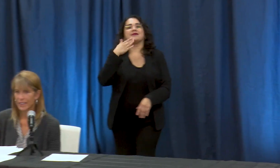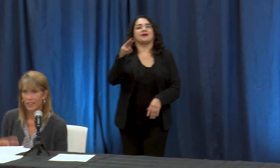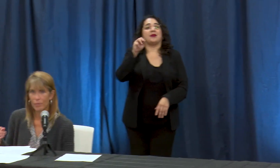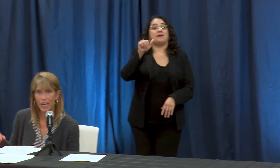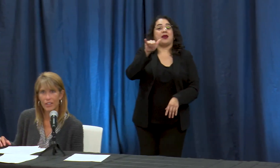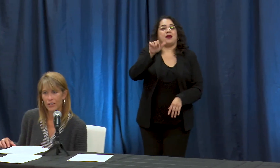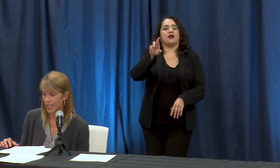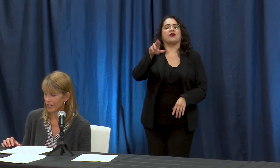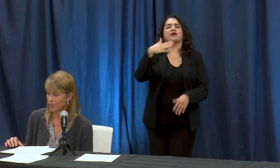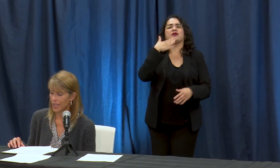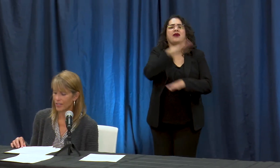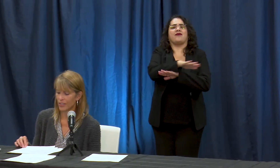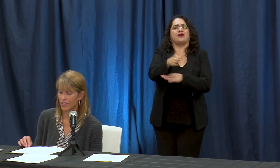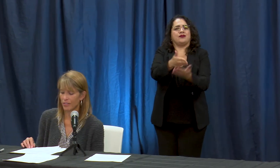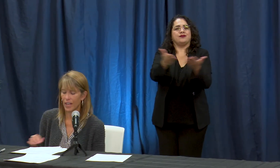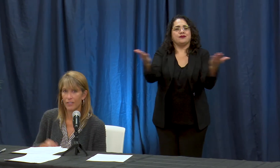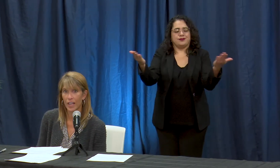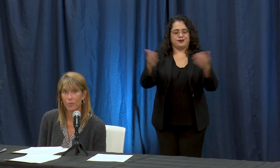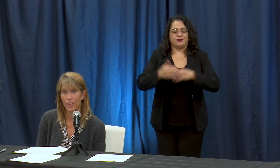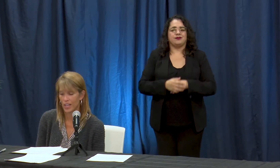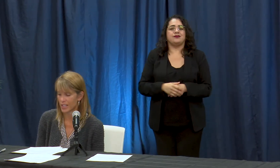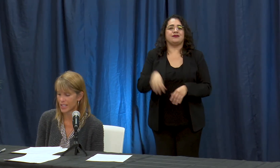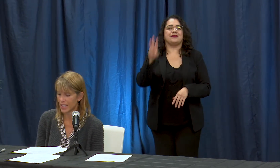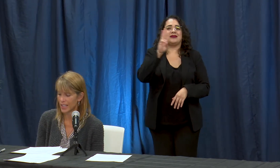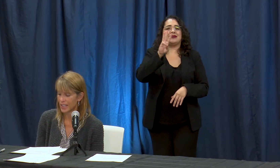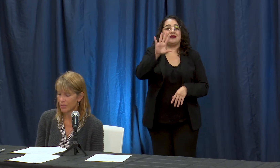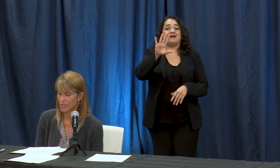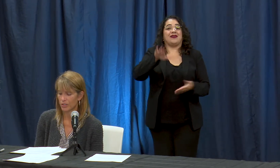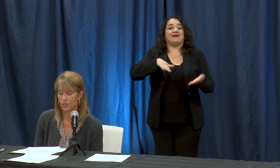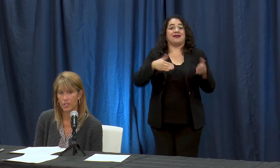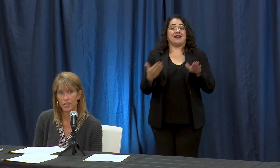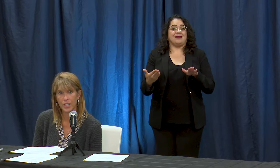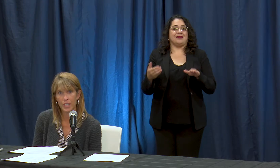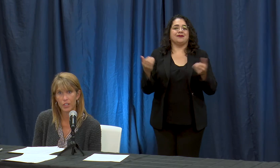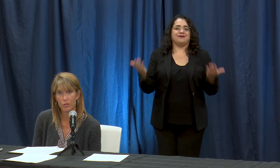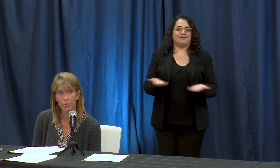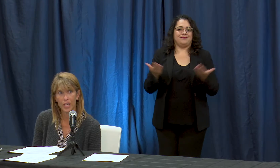as the Mayor discuss we had 65 deaths within our city which includes 13 newer